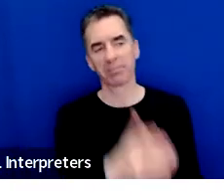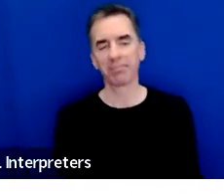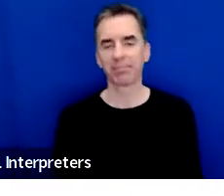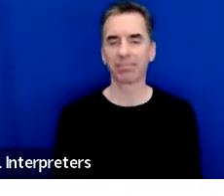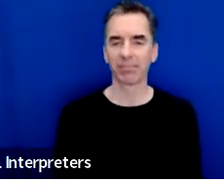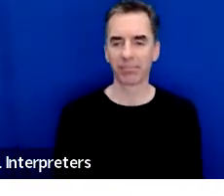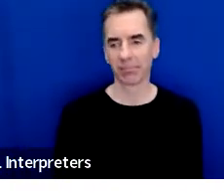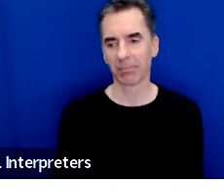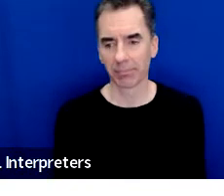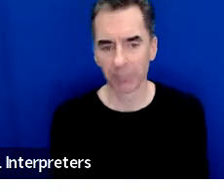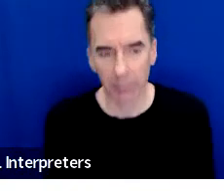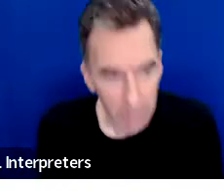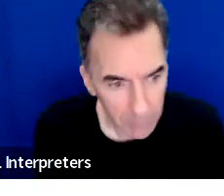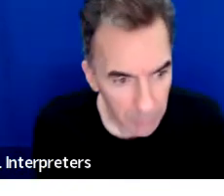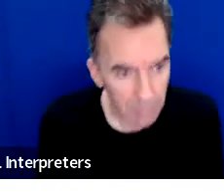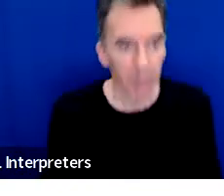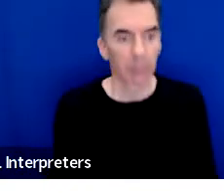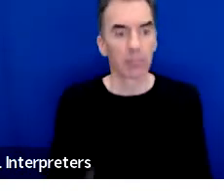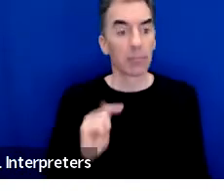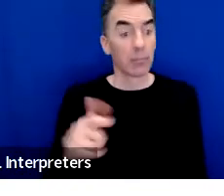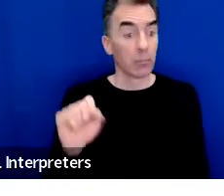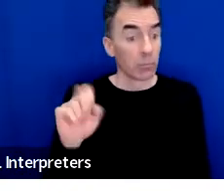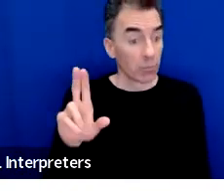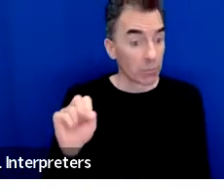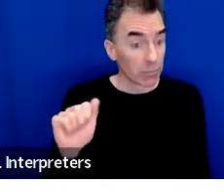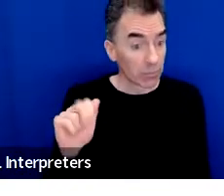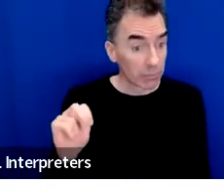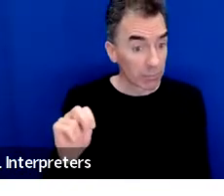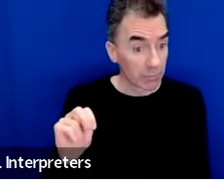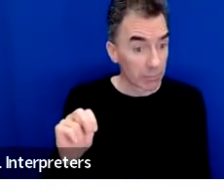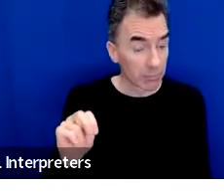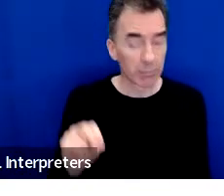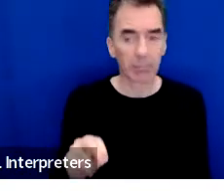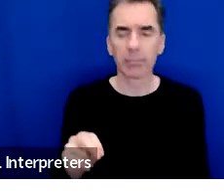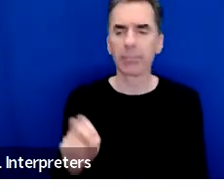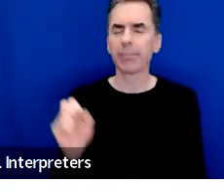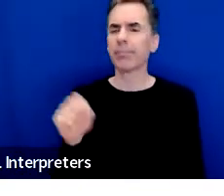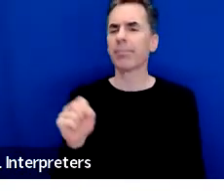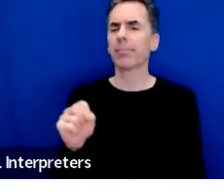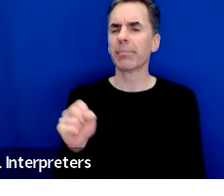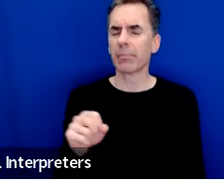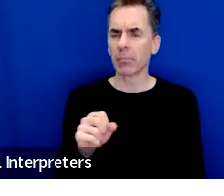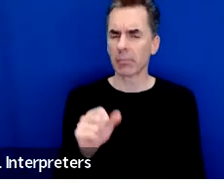With Susan next. Yeah. Just real quick. Do students have to subscribe